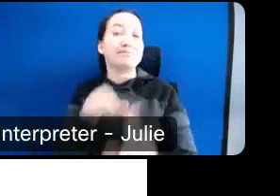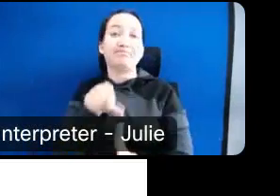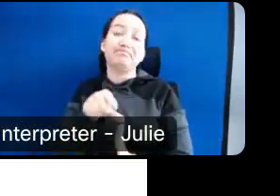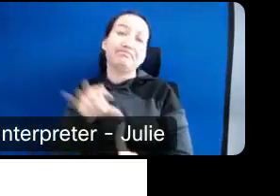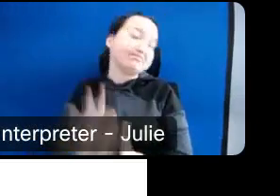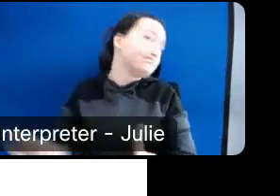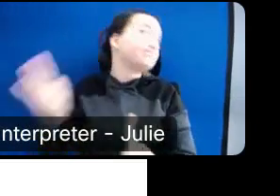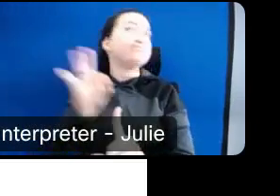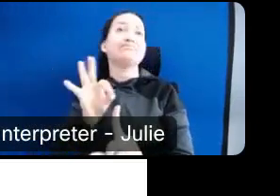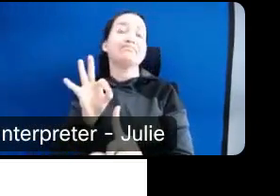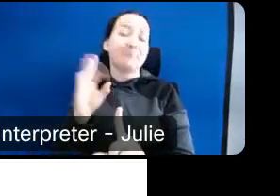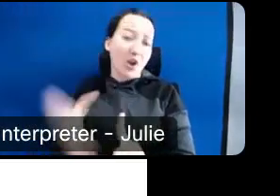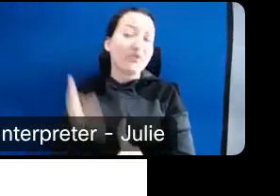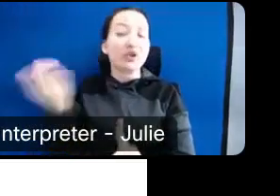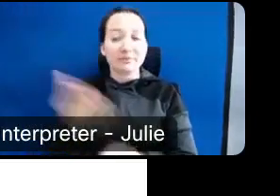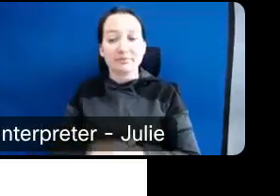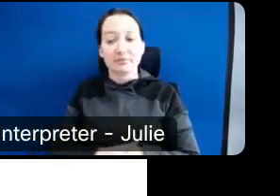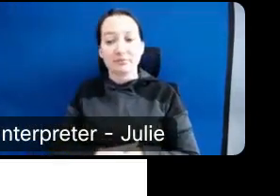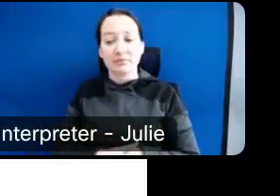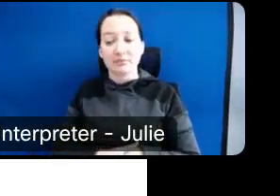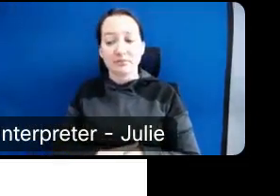Important thing we offer that. That's that's 1.